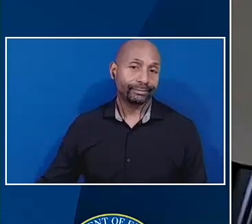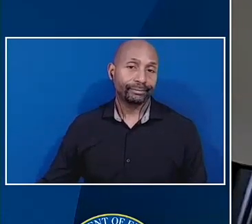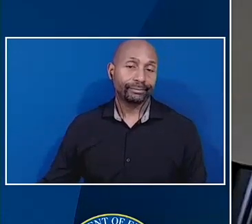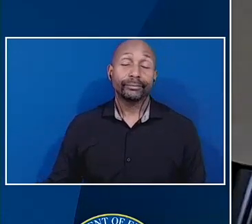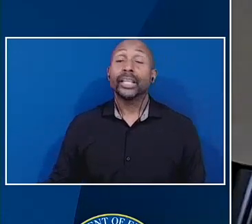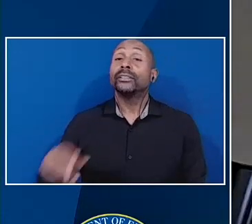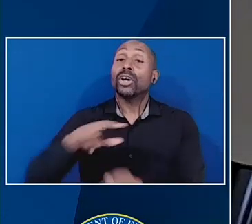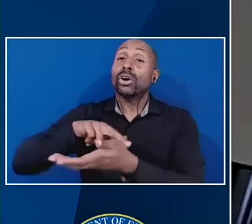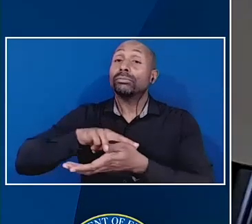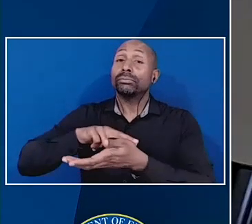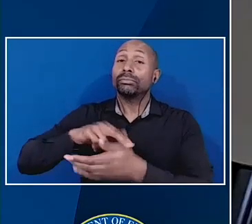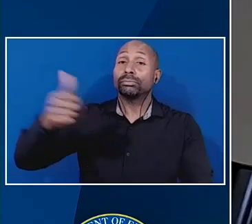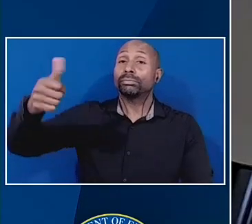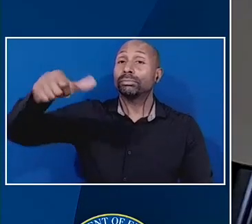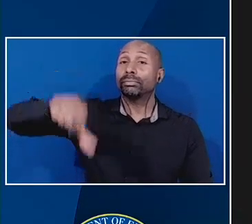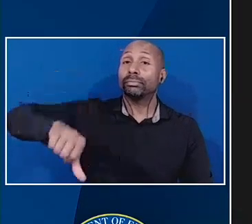temperature check on this section?